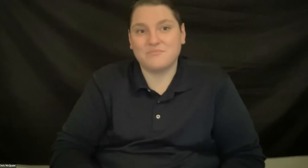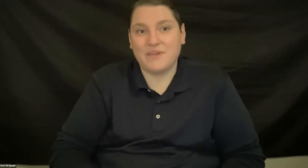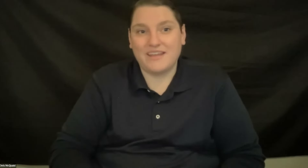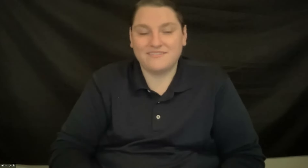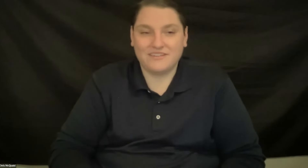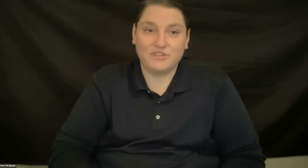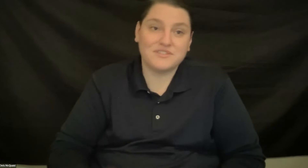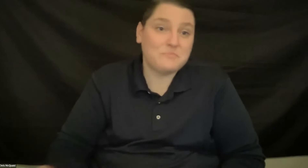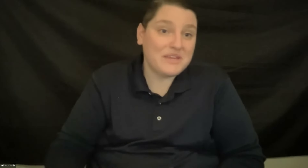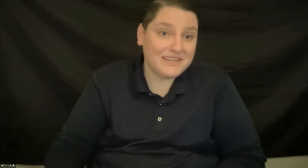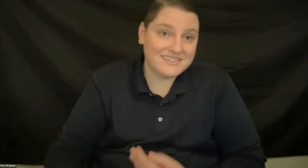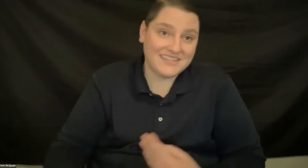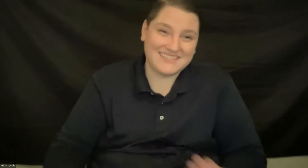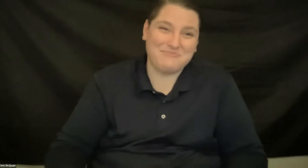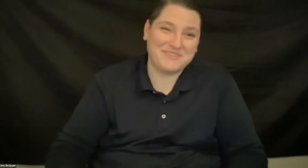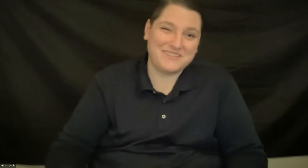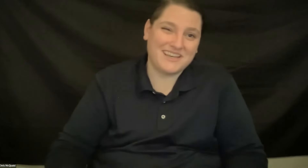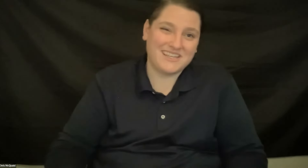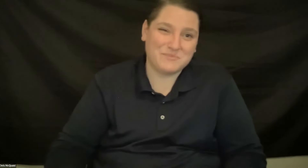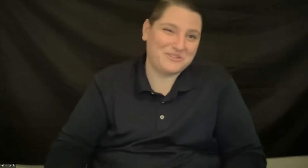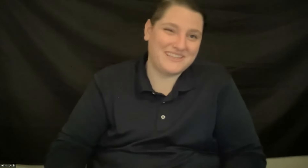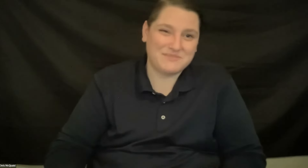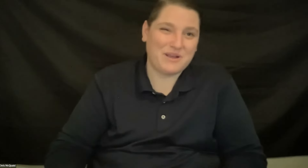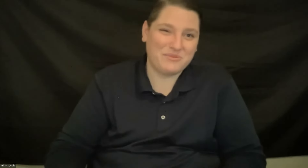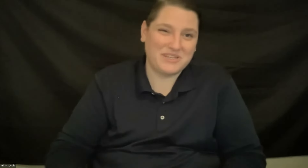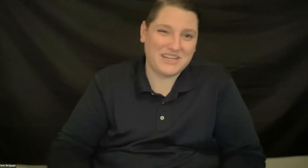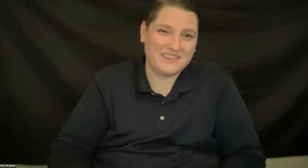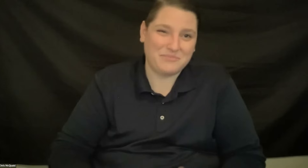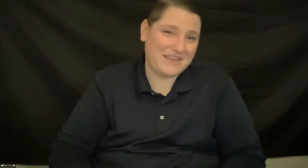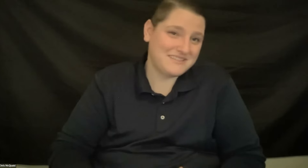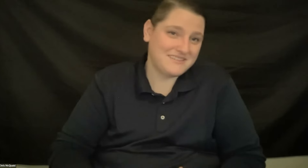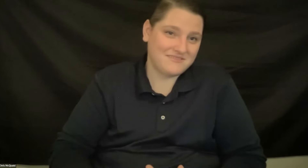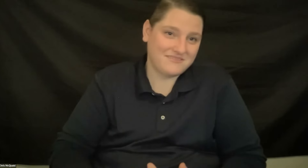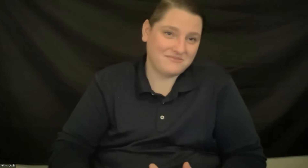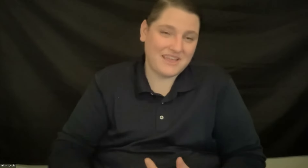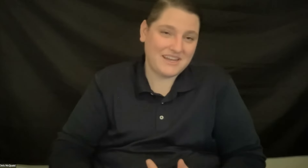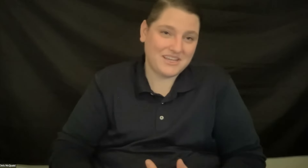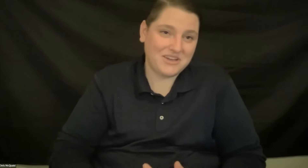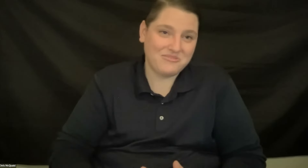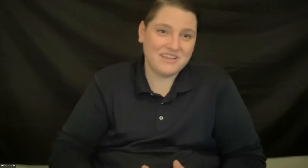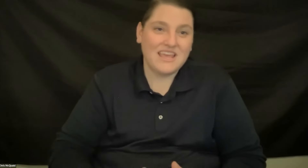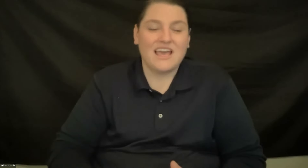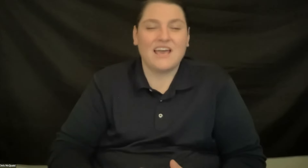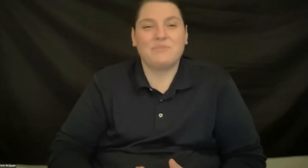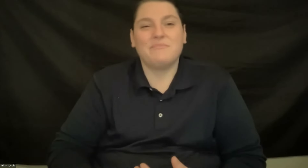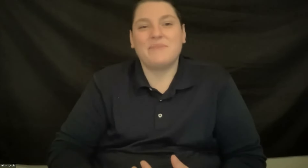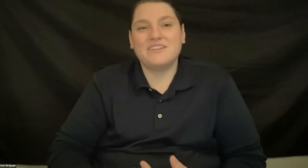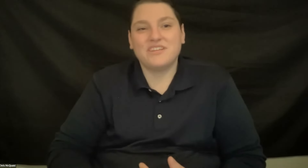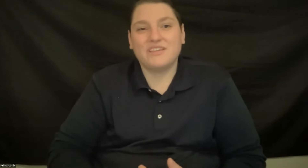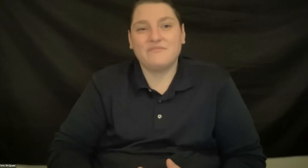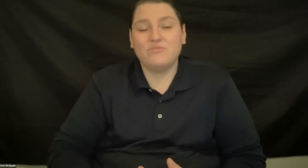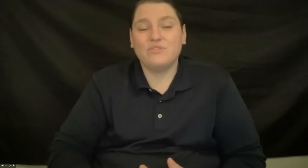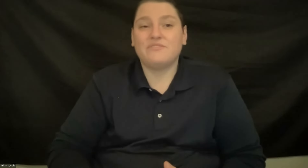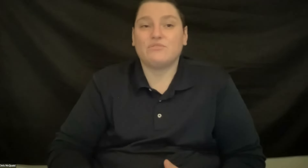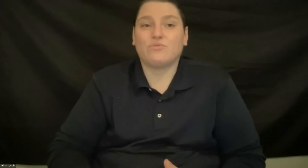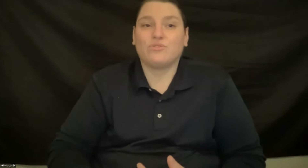Time is of the essence, as I said before. So, if the ambulance is taking a while and it's not going to get there very quickly, sometimes driving your family member or loved one to hospital is your best chance.